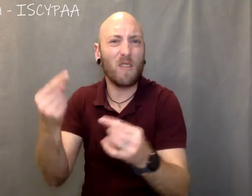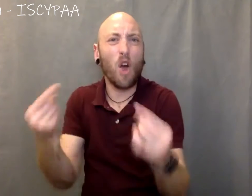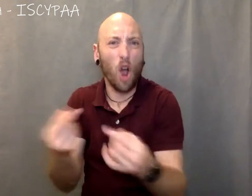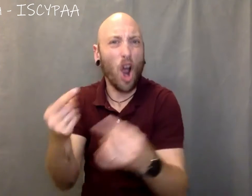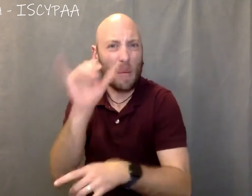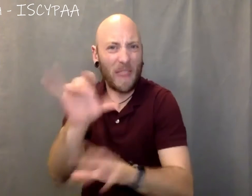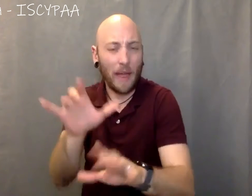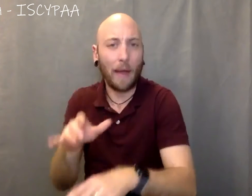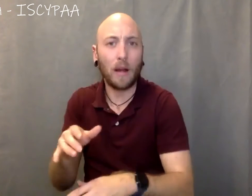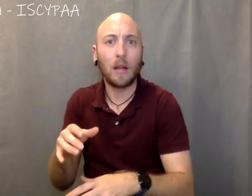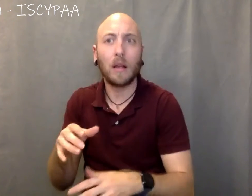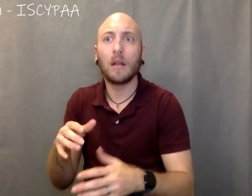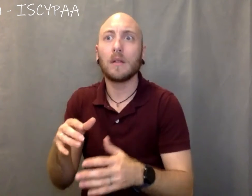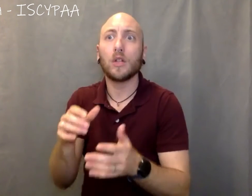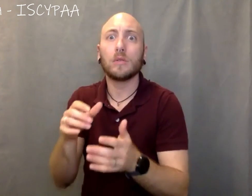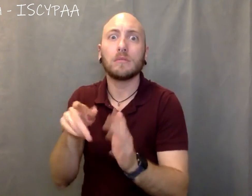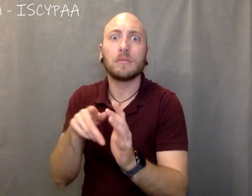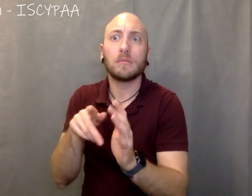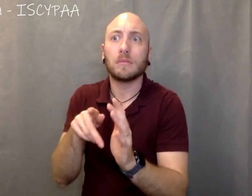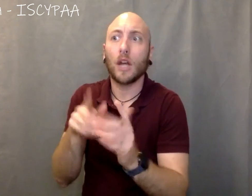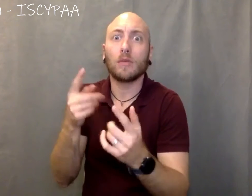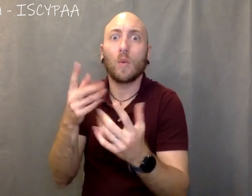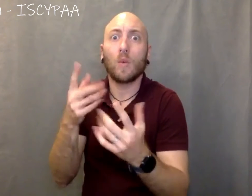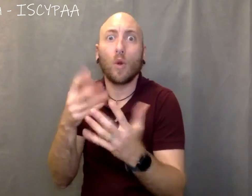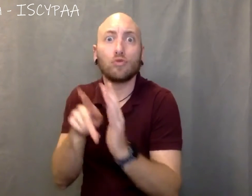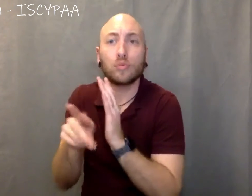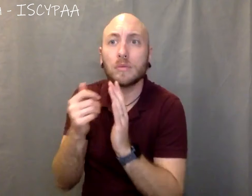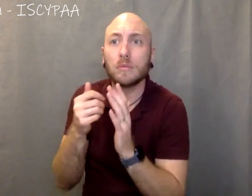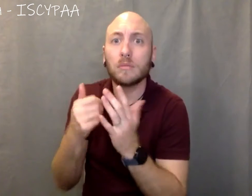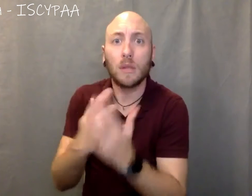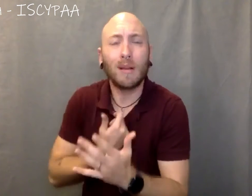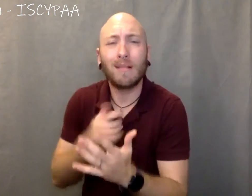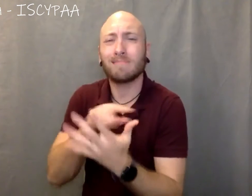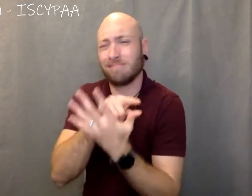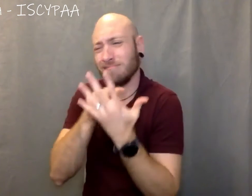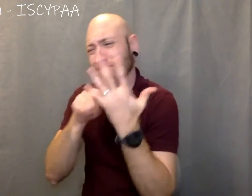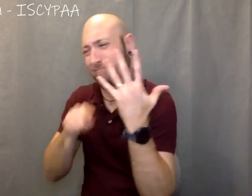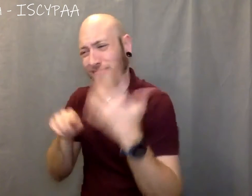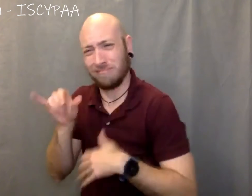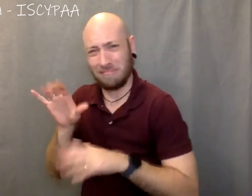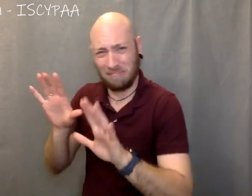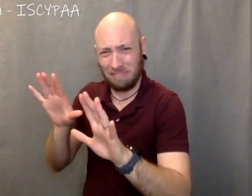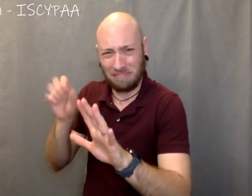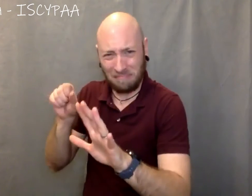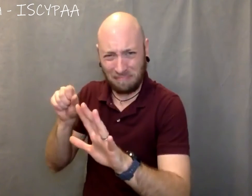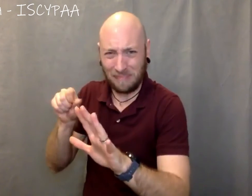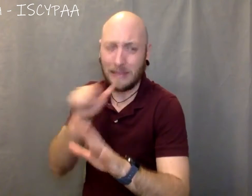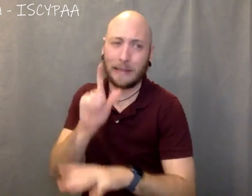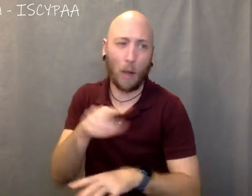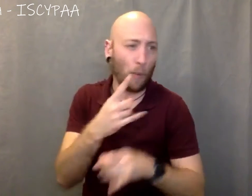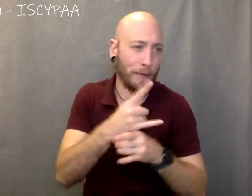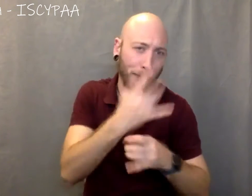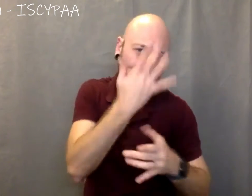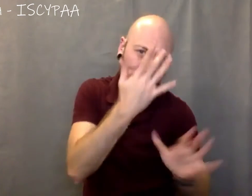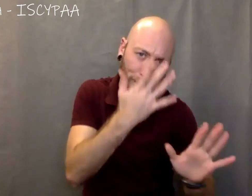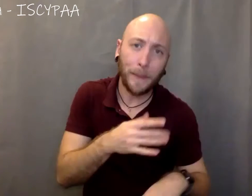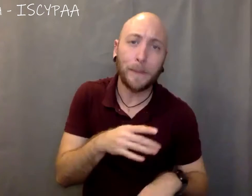suicidal shit you know like I've struggled with a whole lot of stuff and, you know, in service like